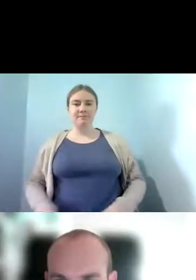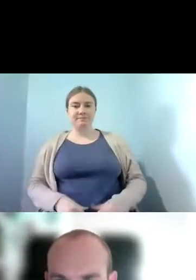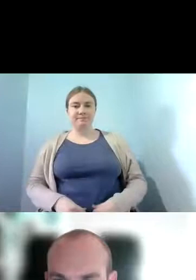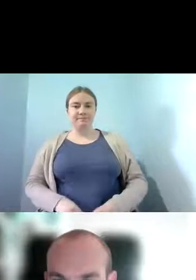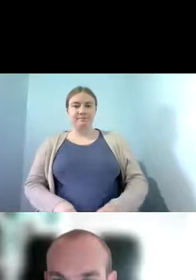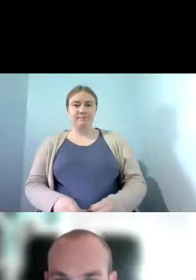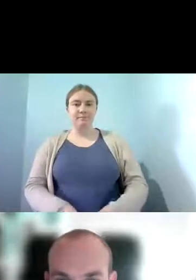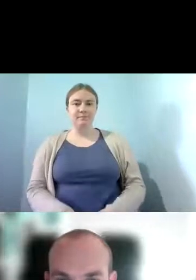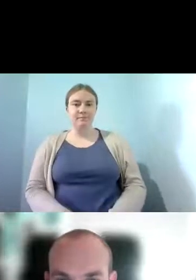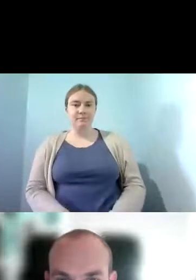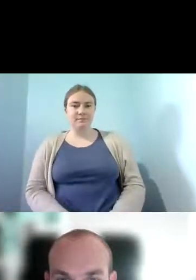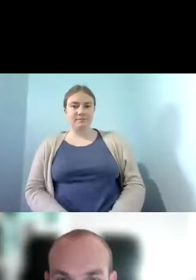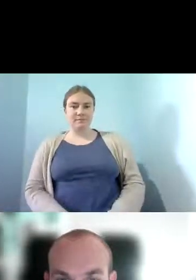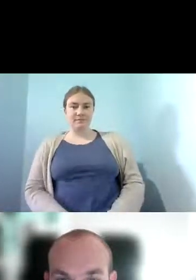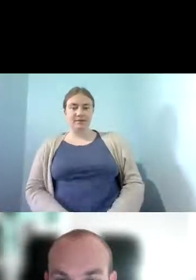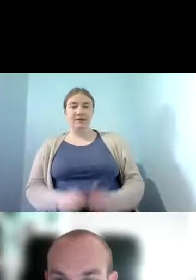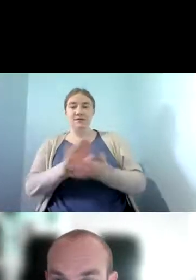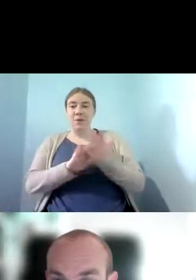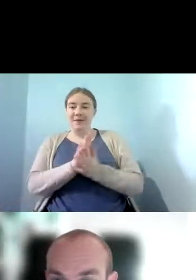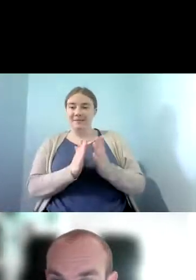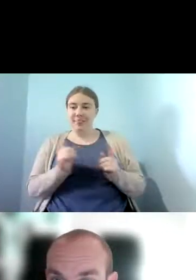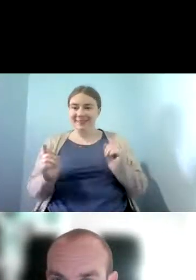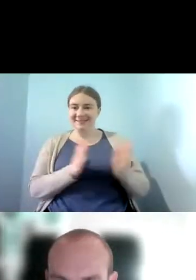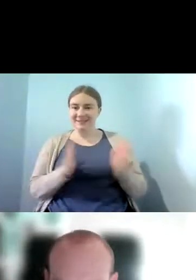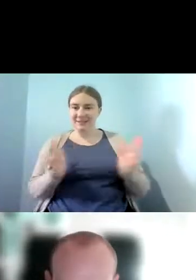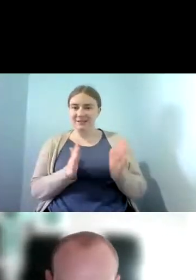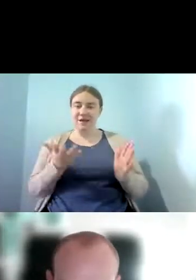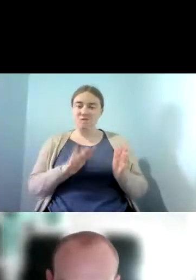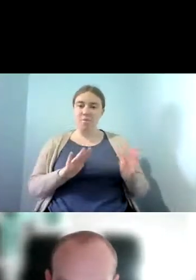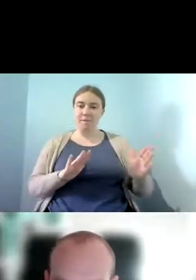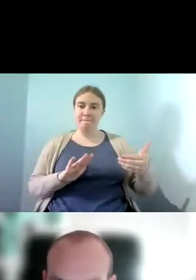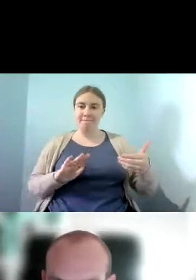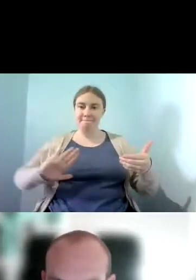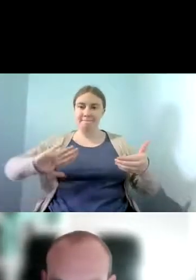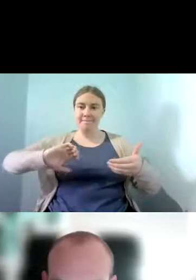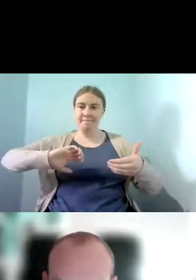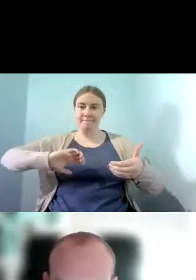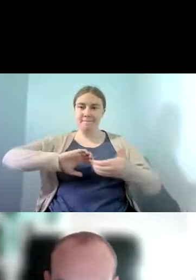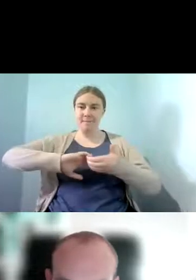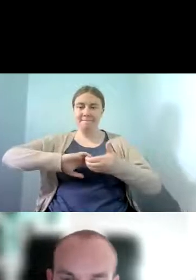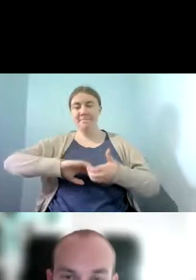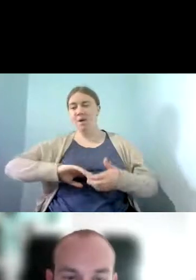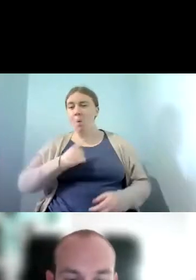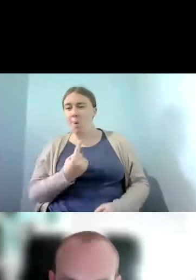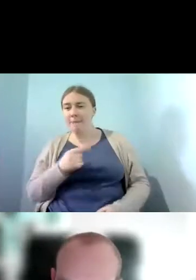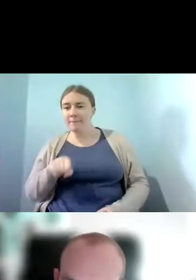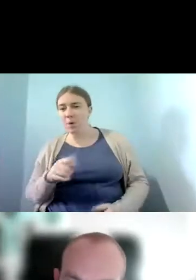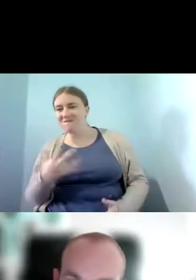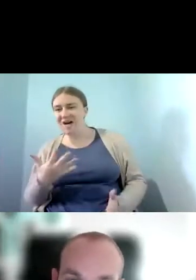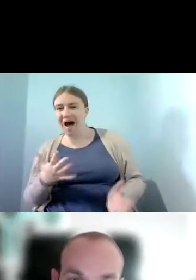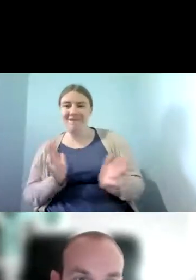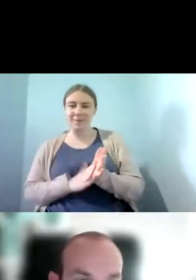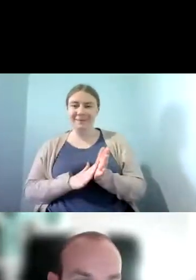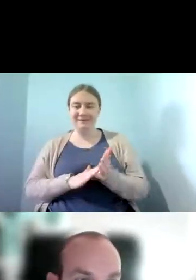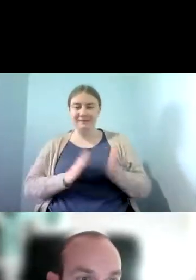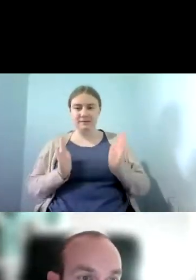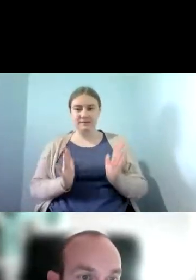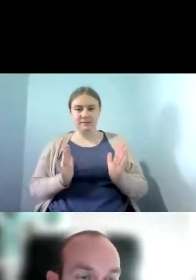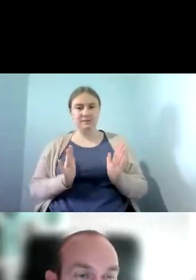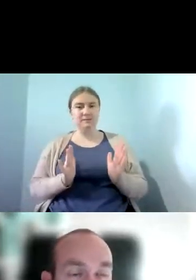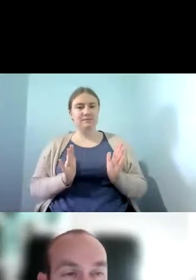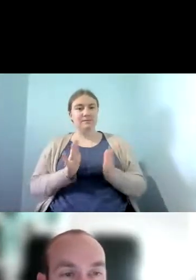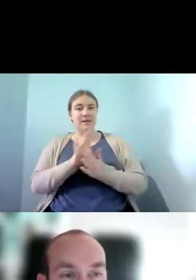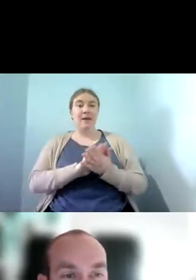um these uh crimped positions was about one and a half meters um and what this meant was the big